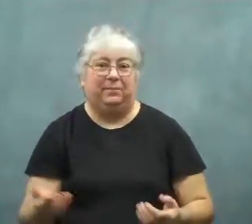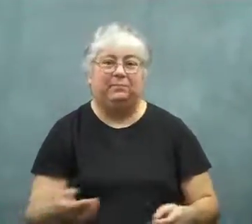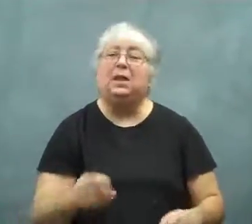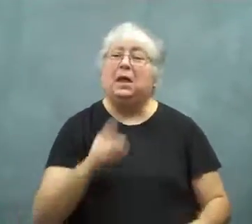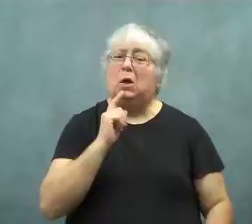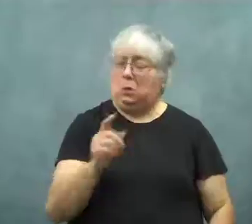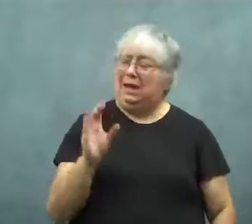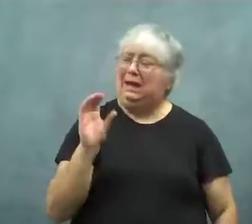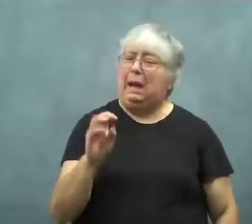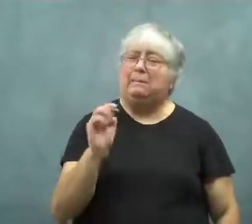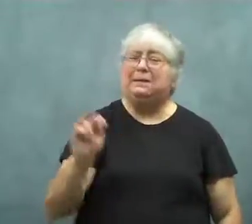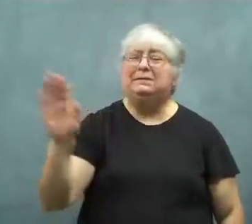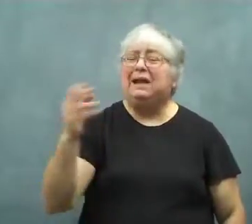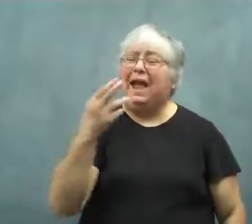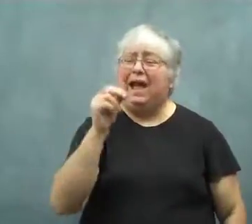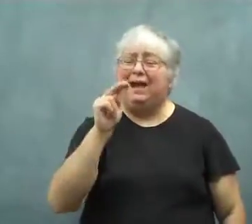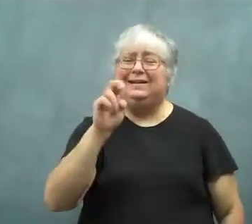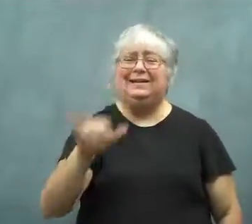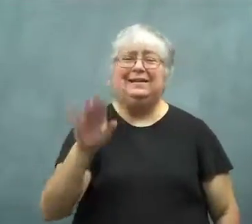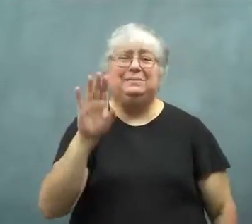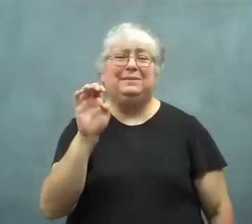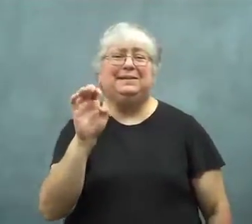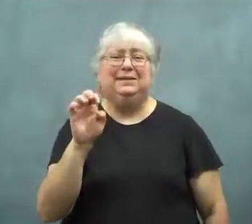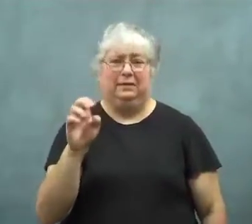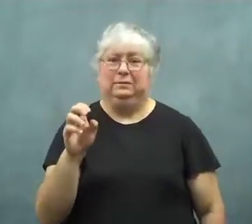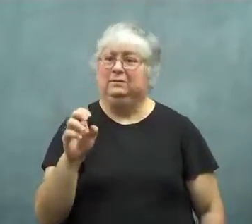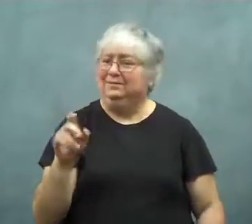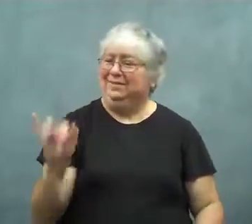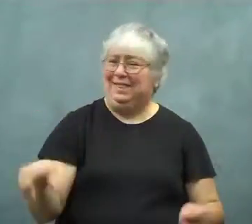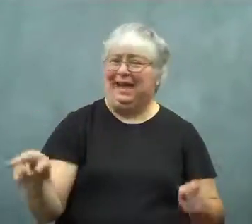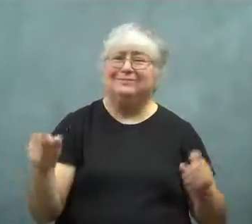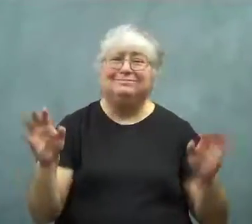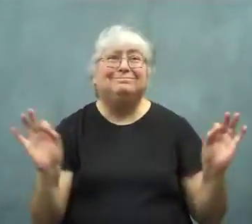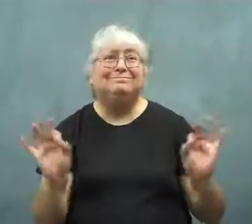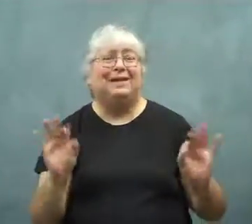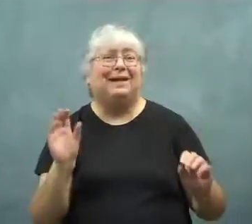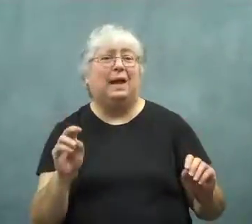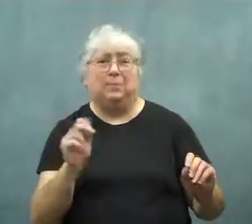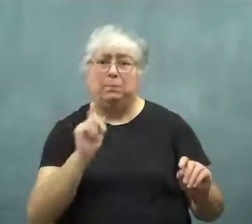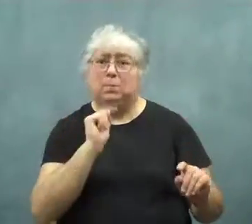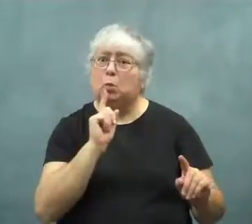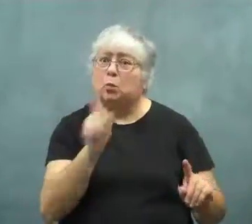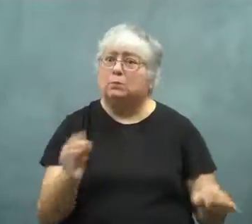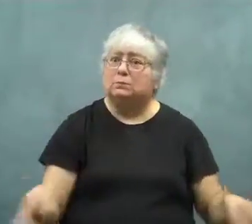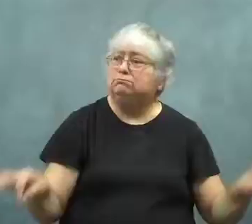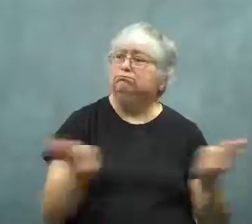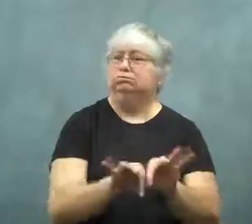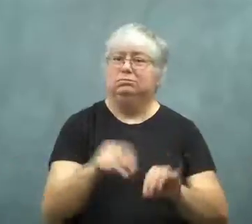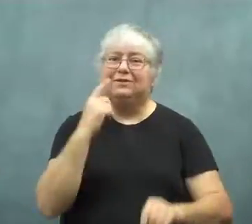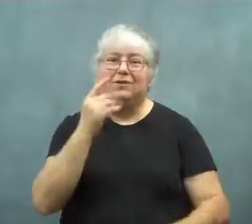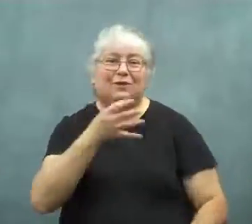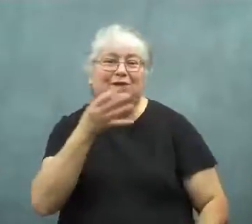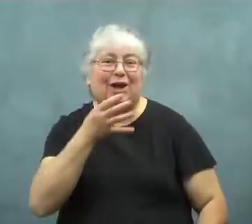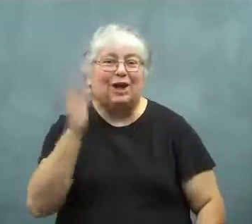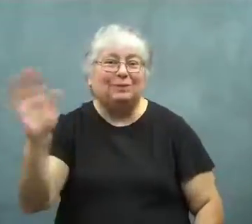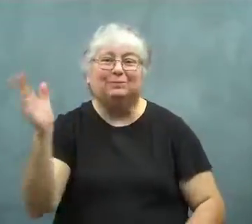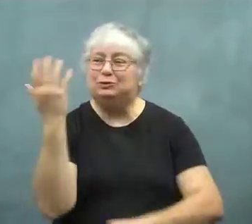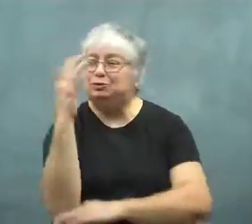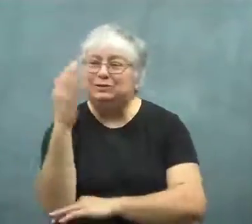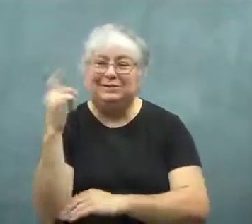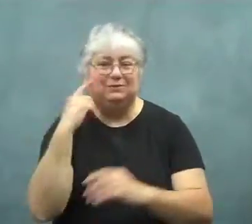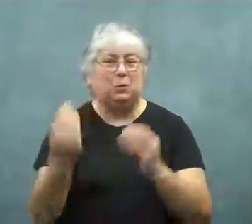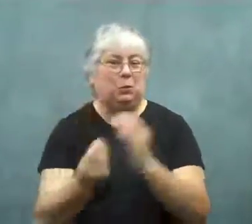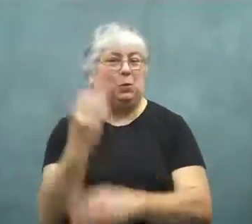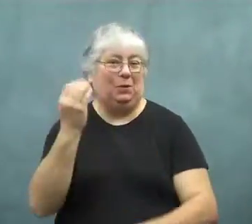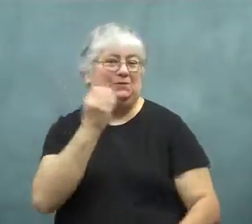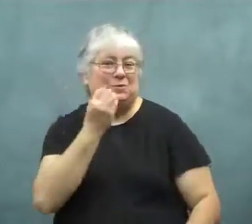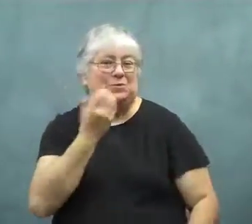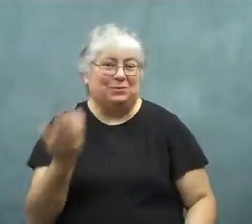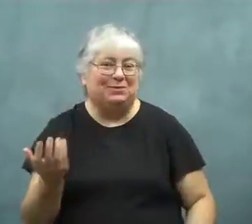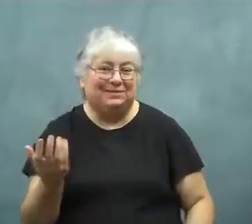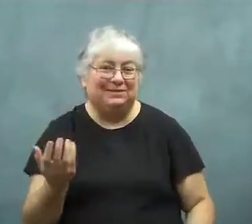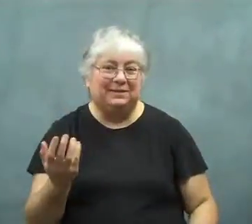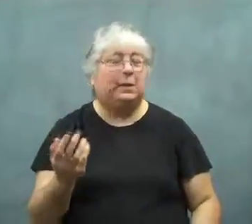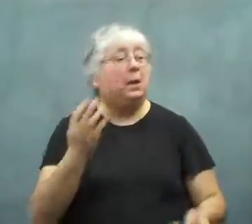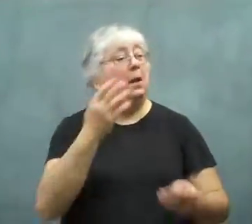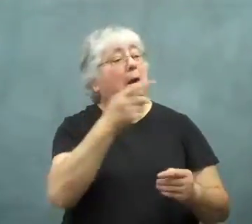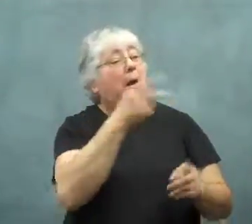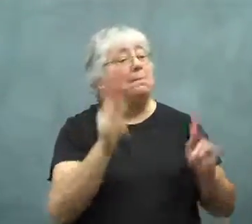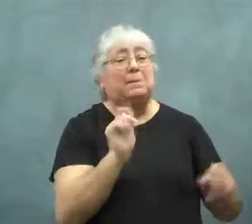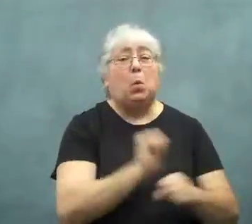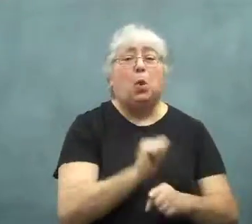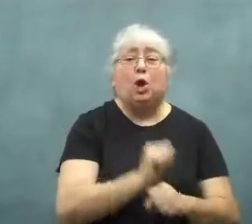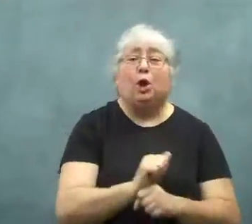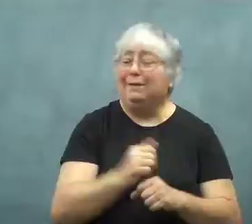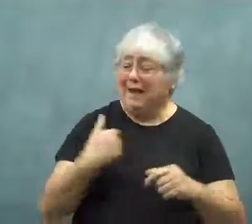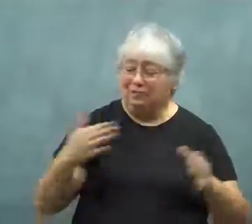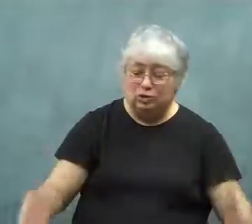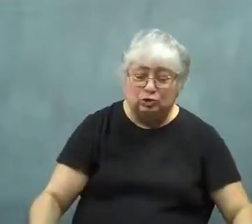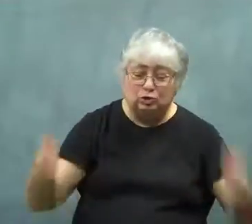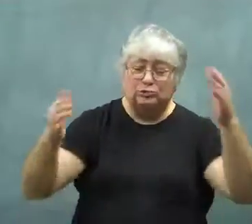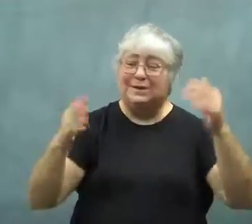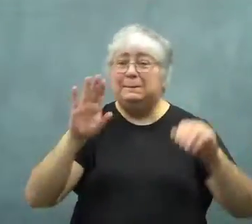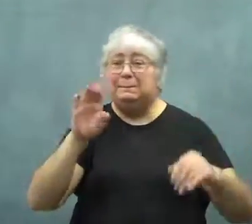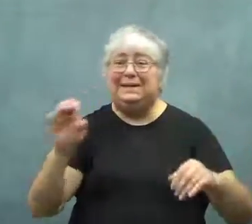The common honeybee is essential for farms and orchards to grow food.